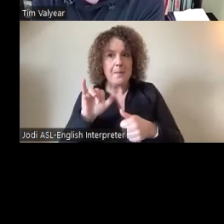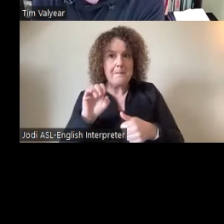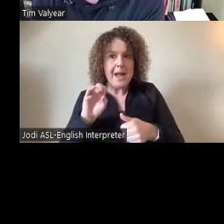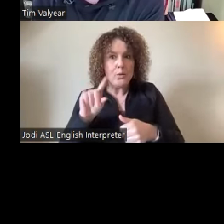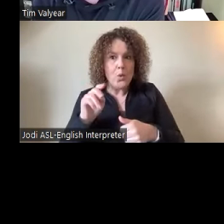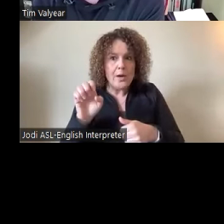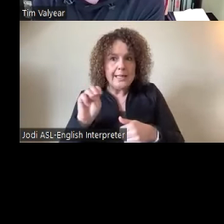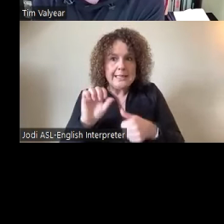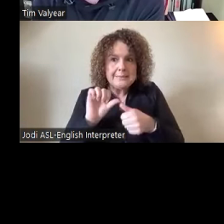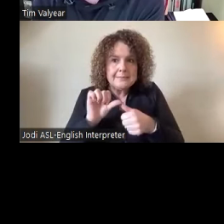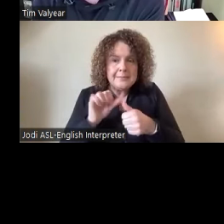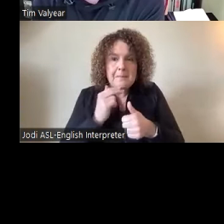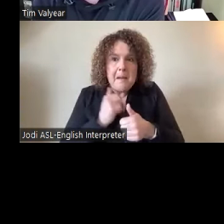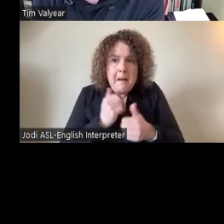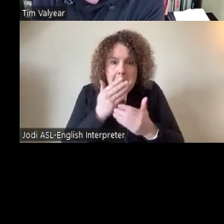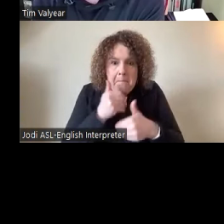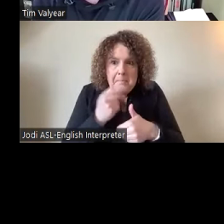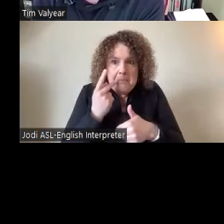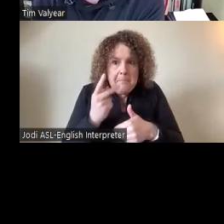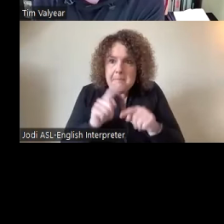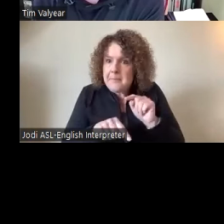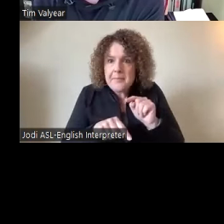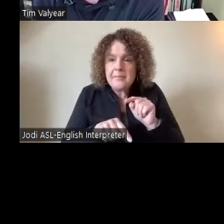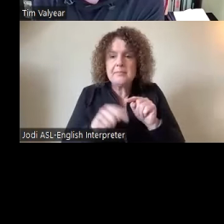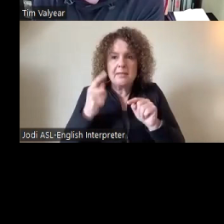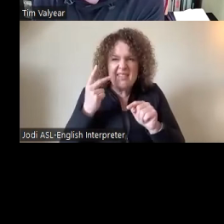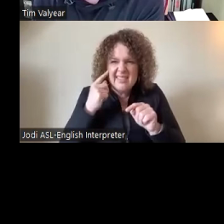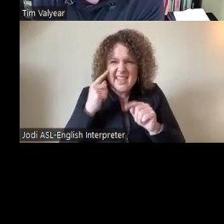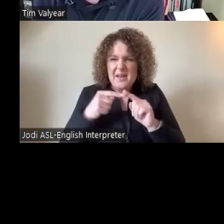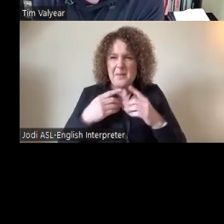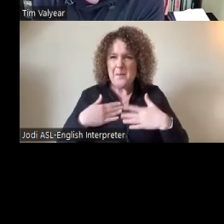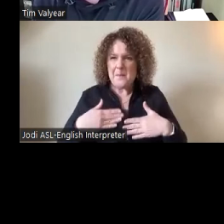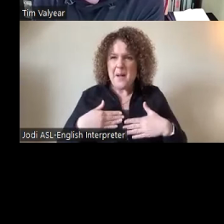get the flu va well. Primary focus